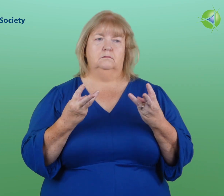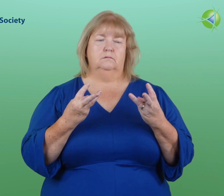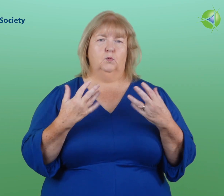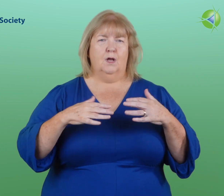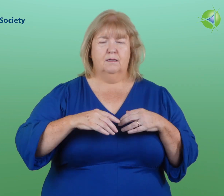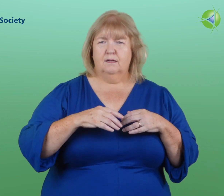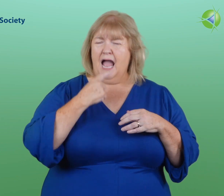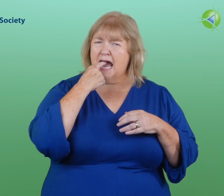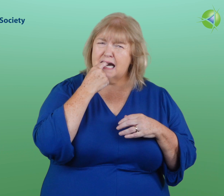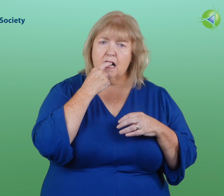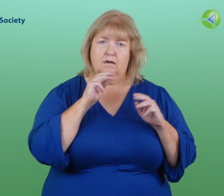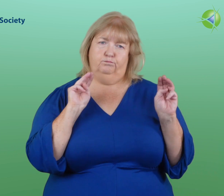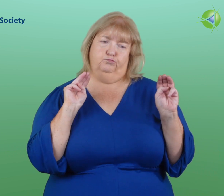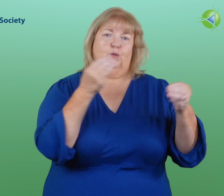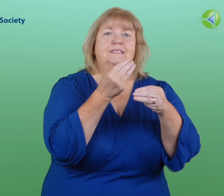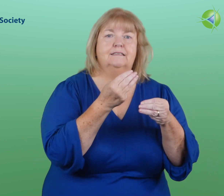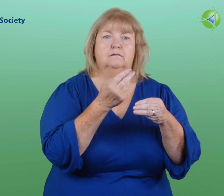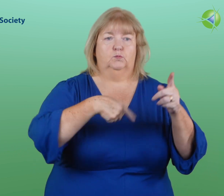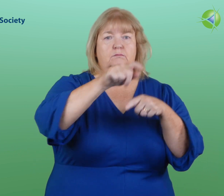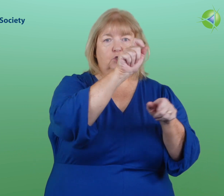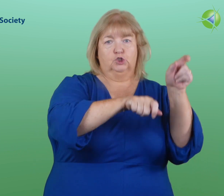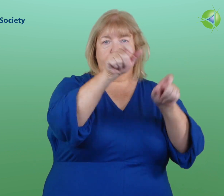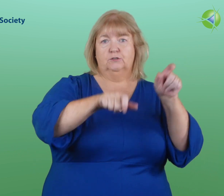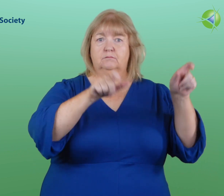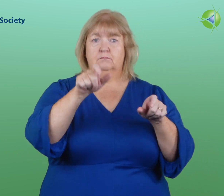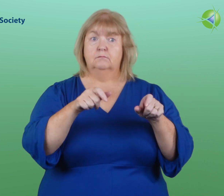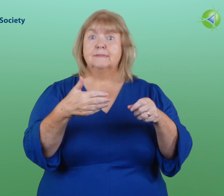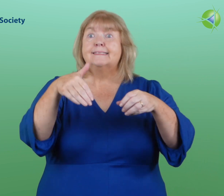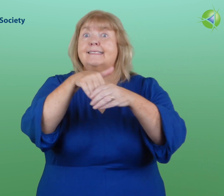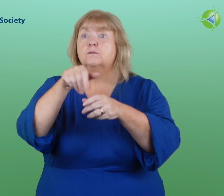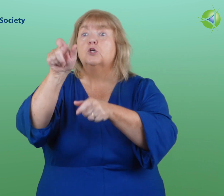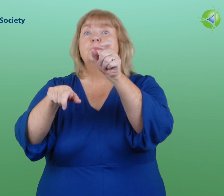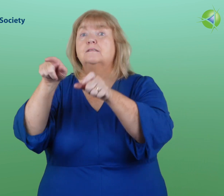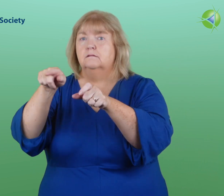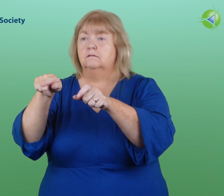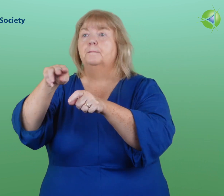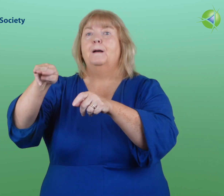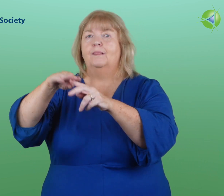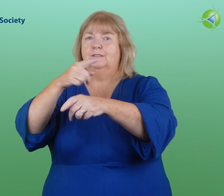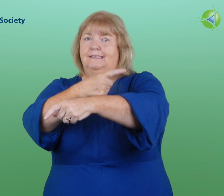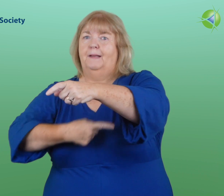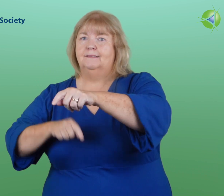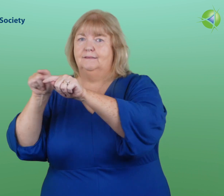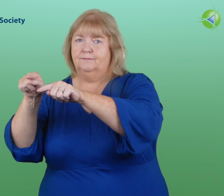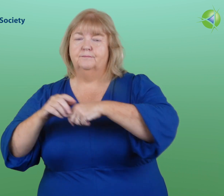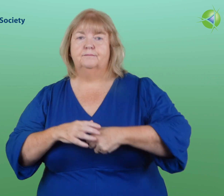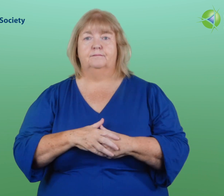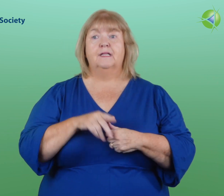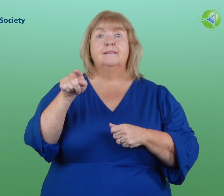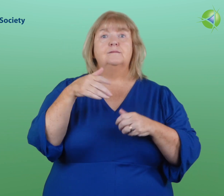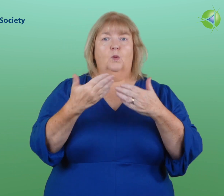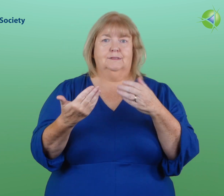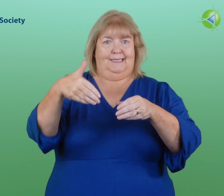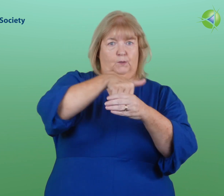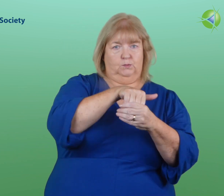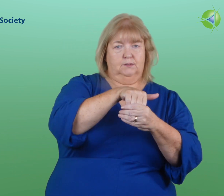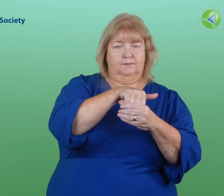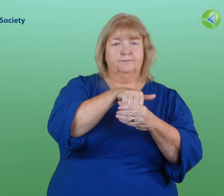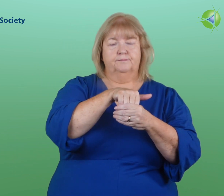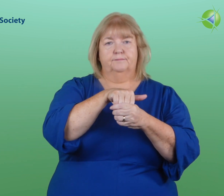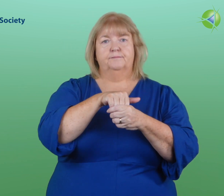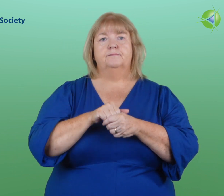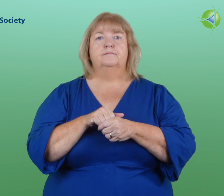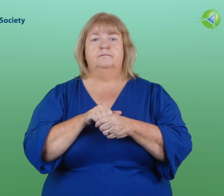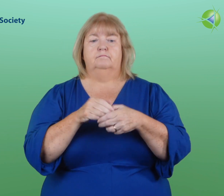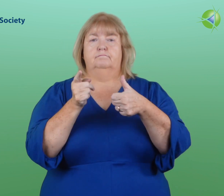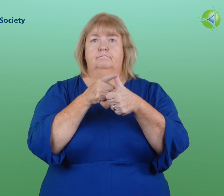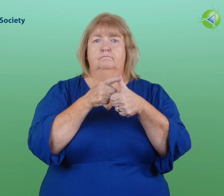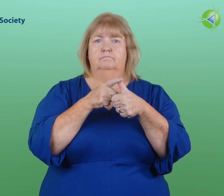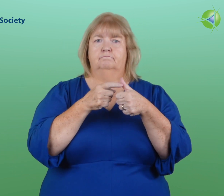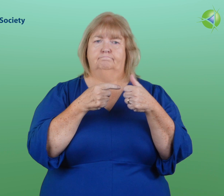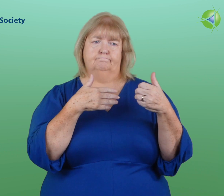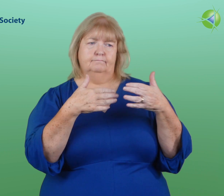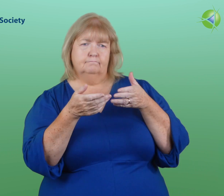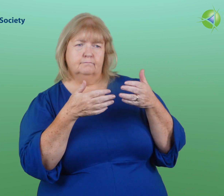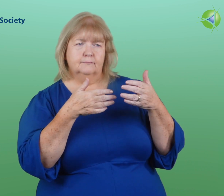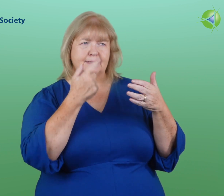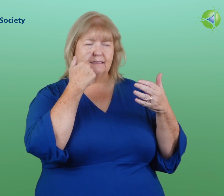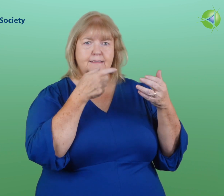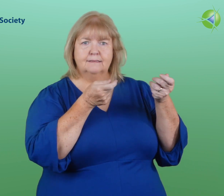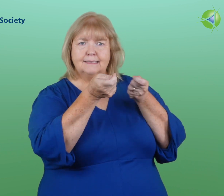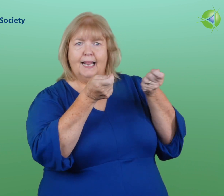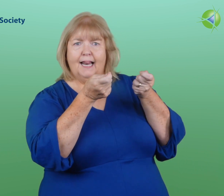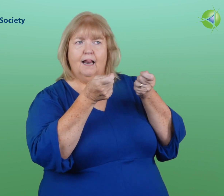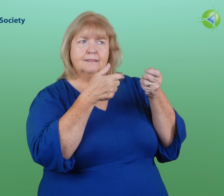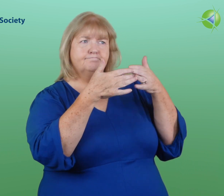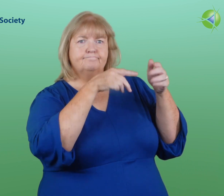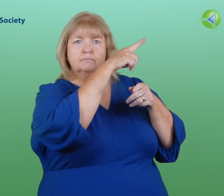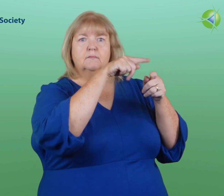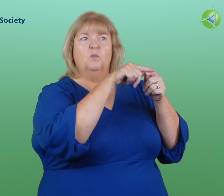We want to offer a high-level of protection to consumers, including consumers with disabilities.